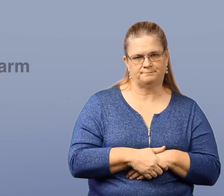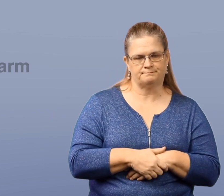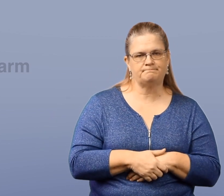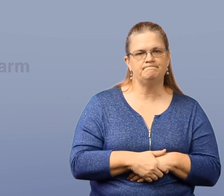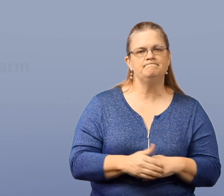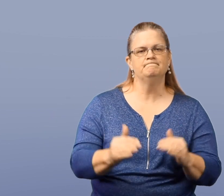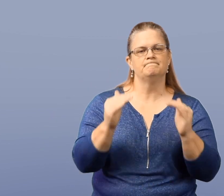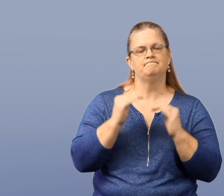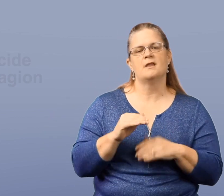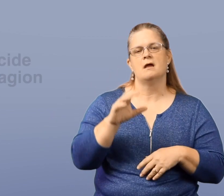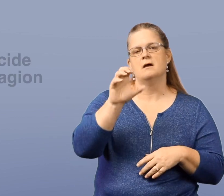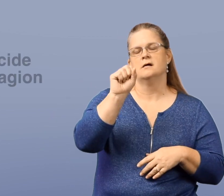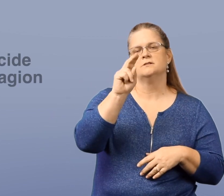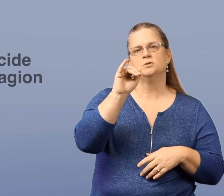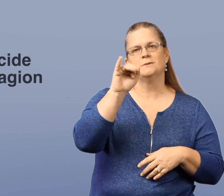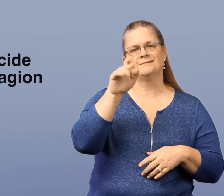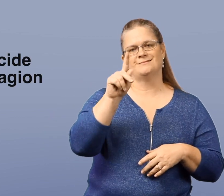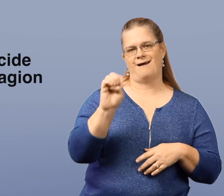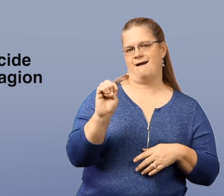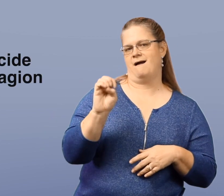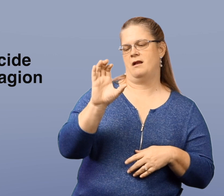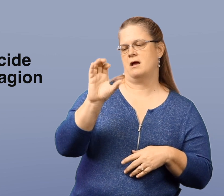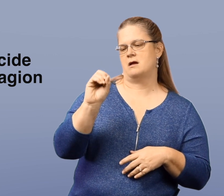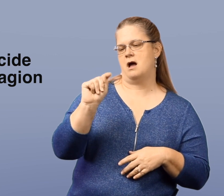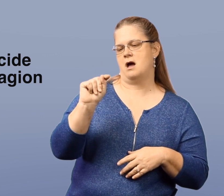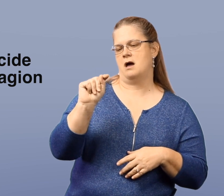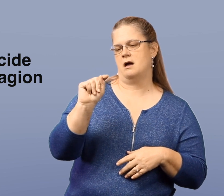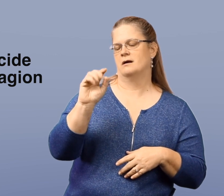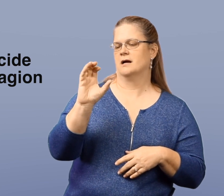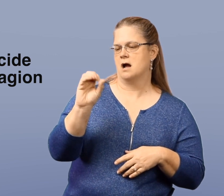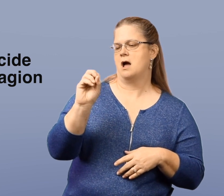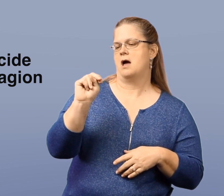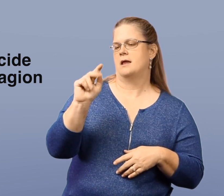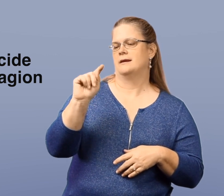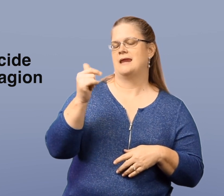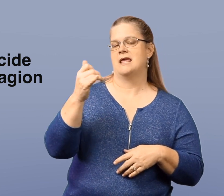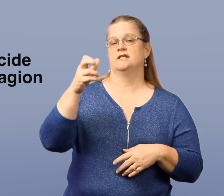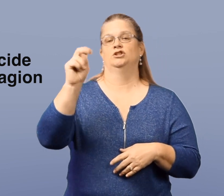[ Ambient Noise ]